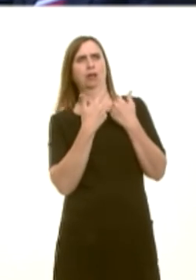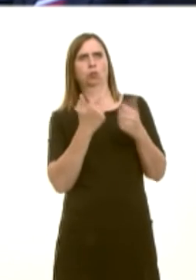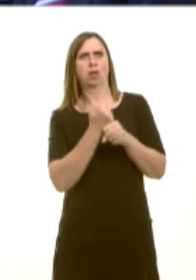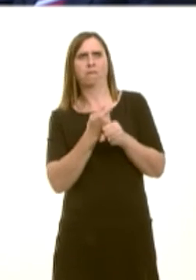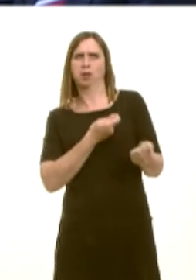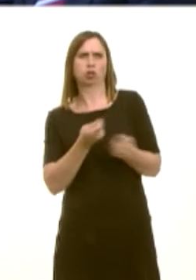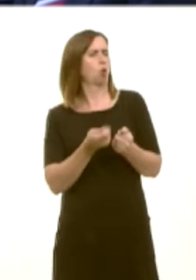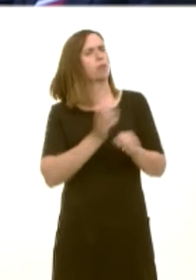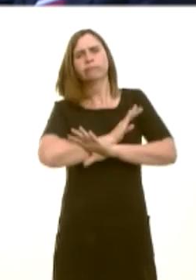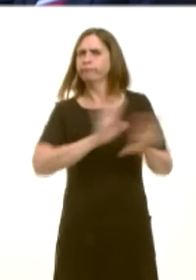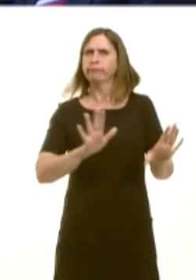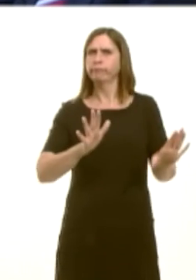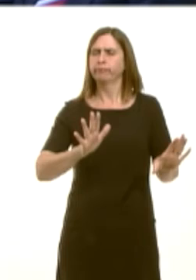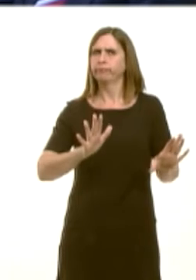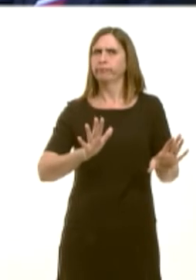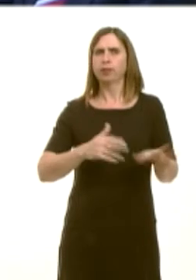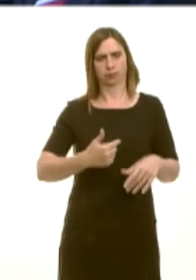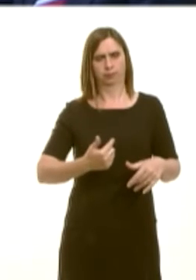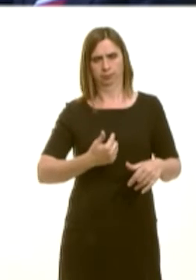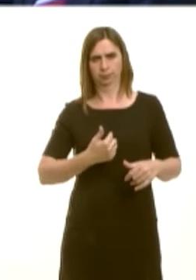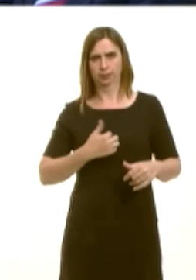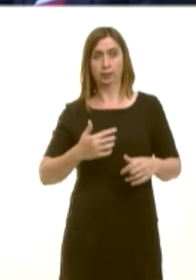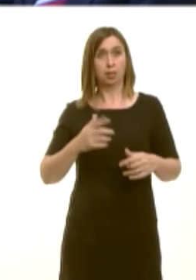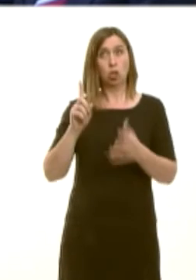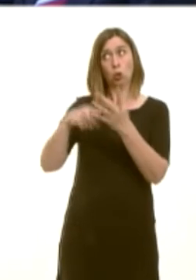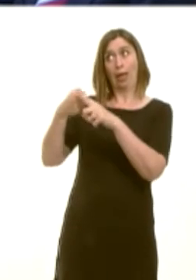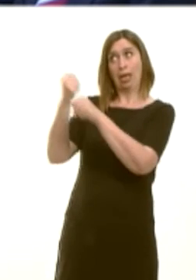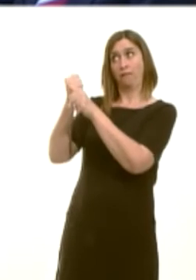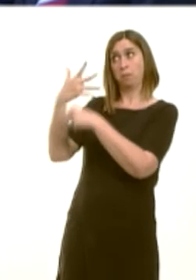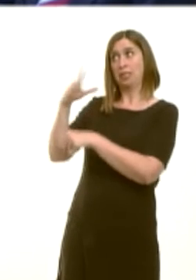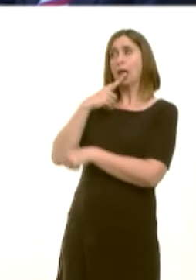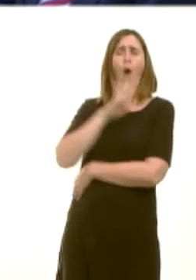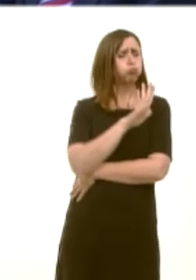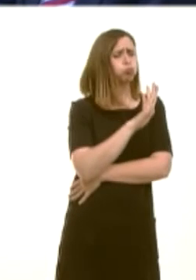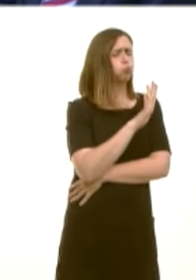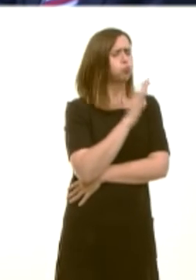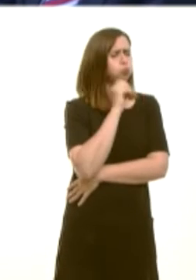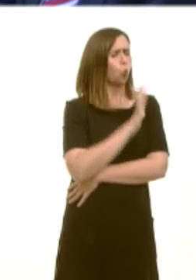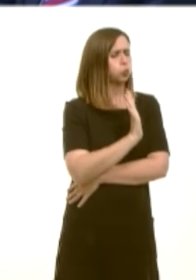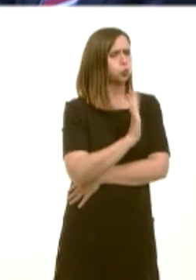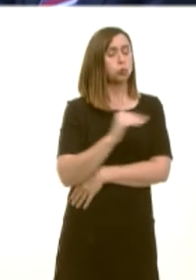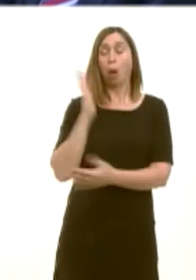that regard from the UK Government, but itís absolutely crucial that nothing is done to